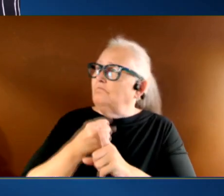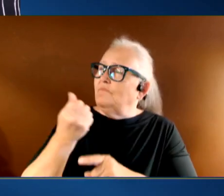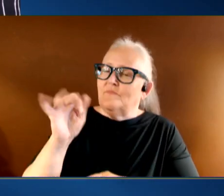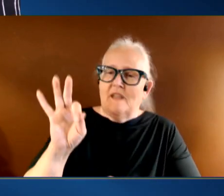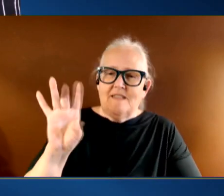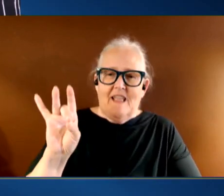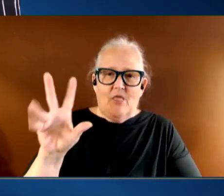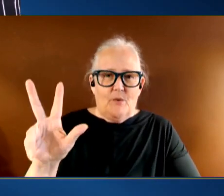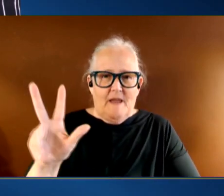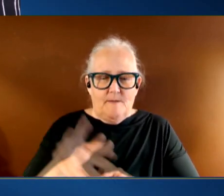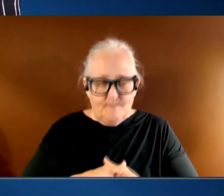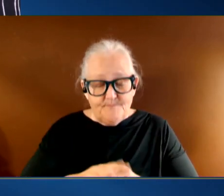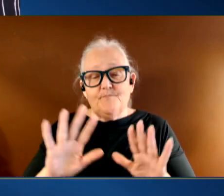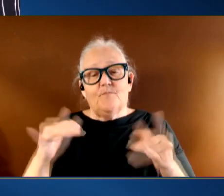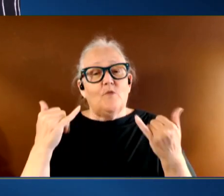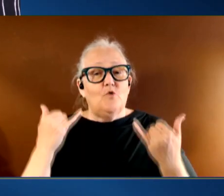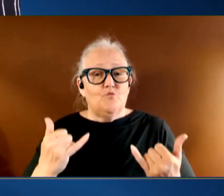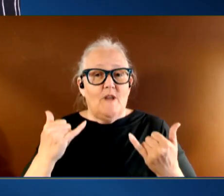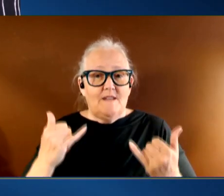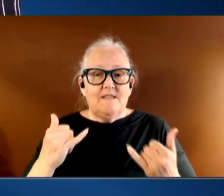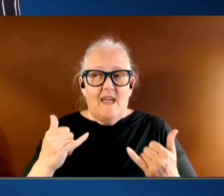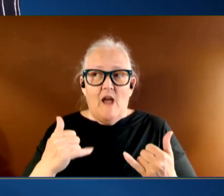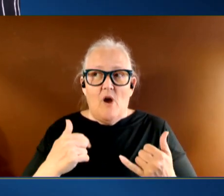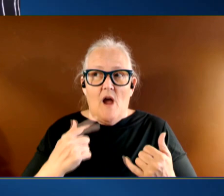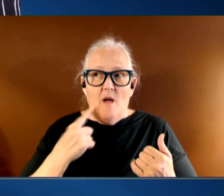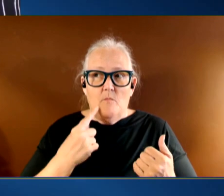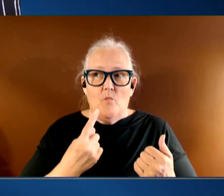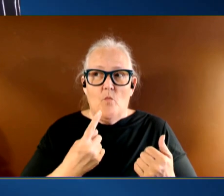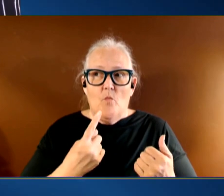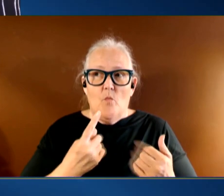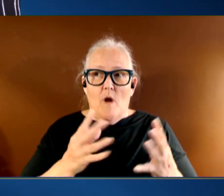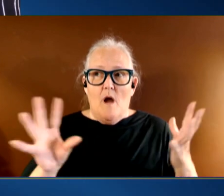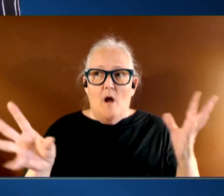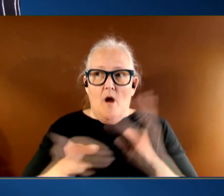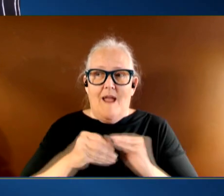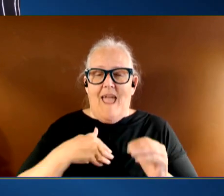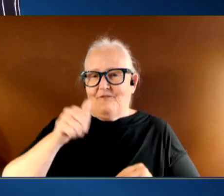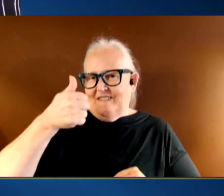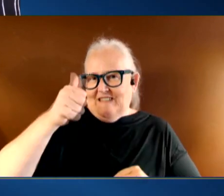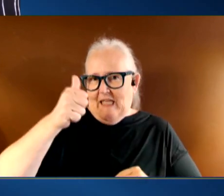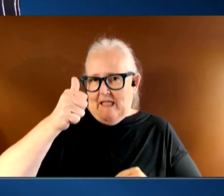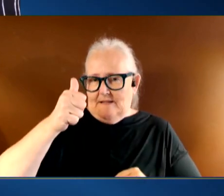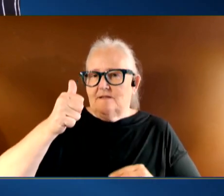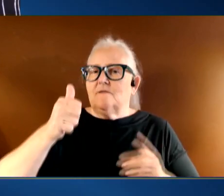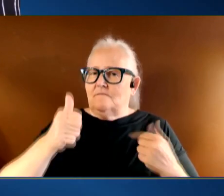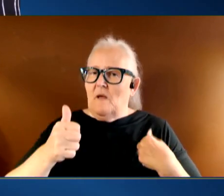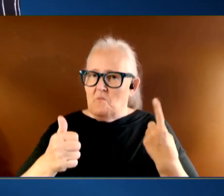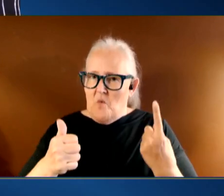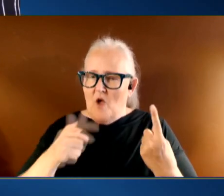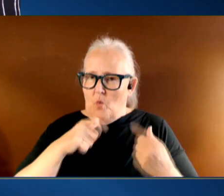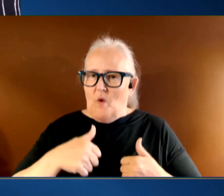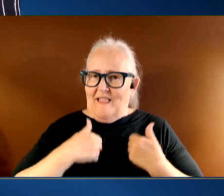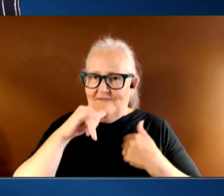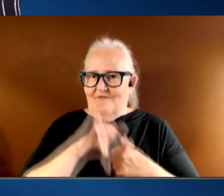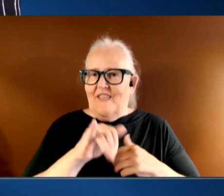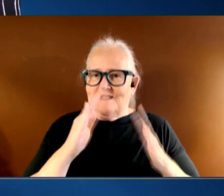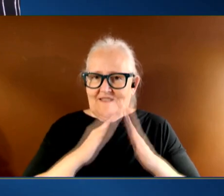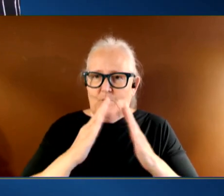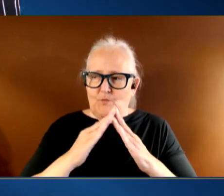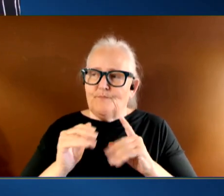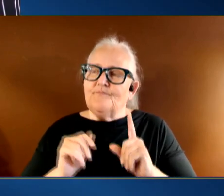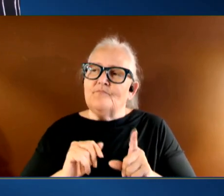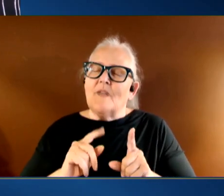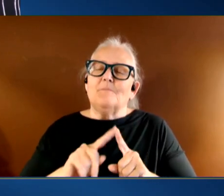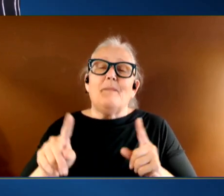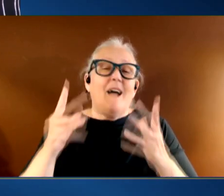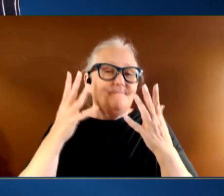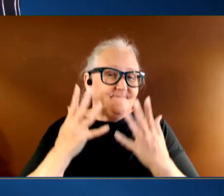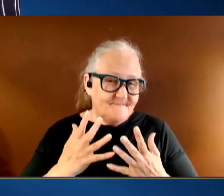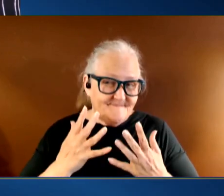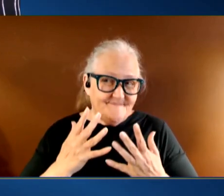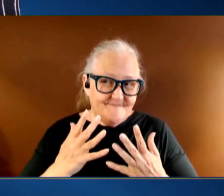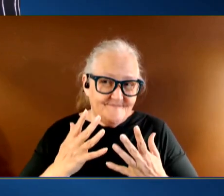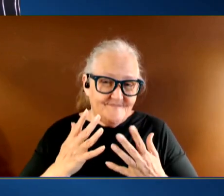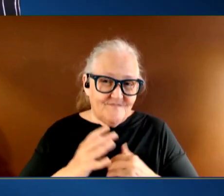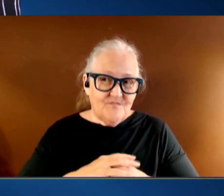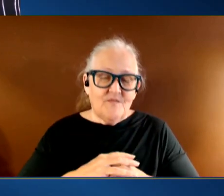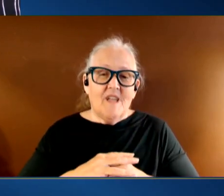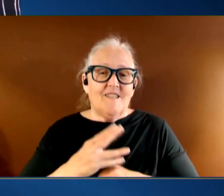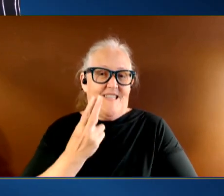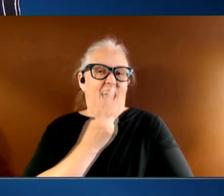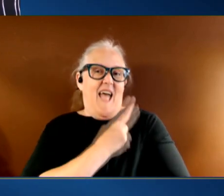I am one of, I believe, 10 that live in the city. But unfortunately, the hospital that is there